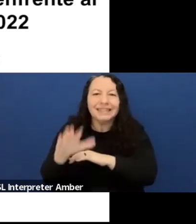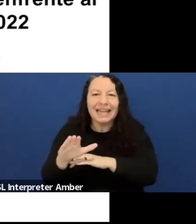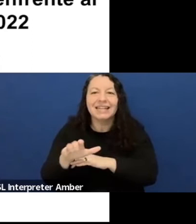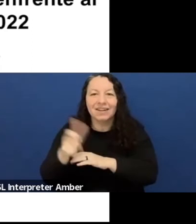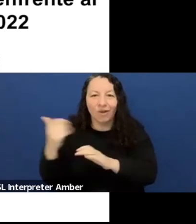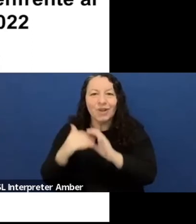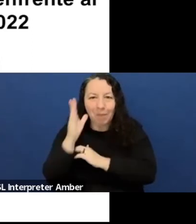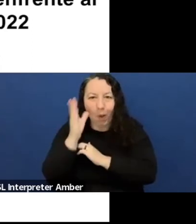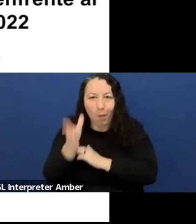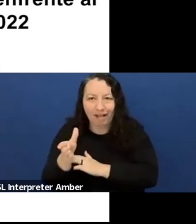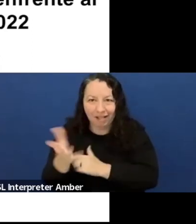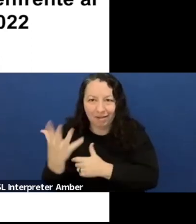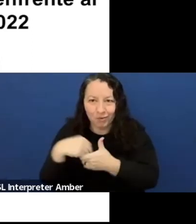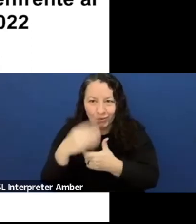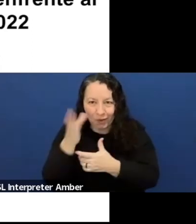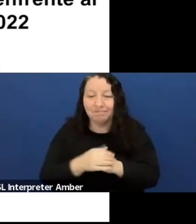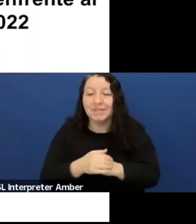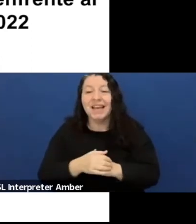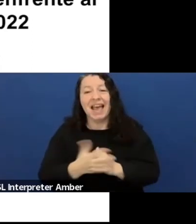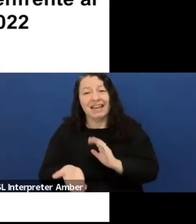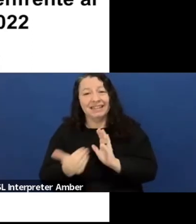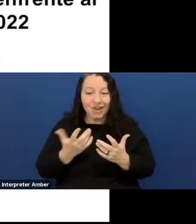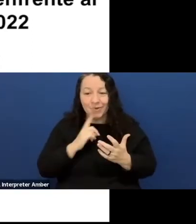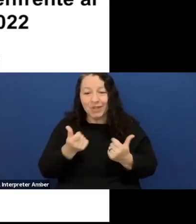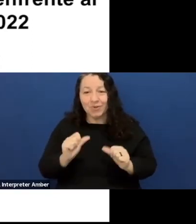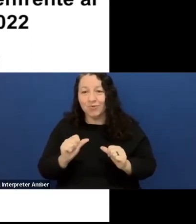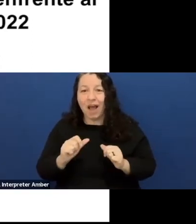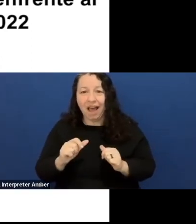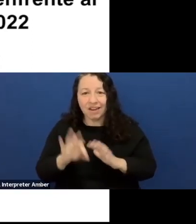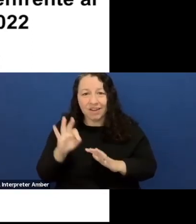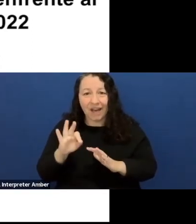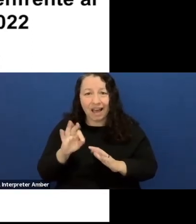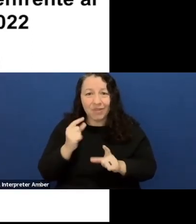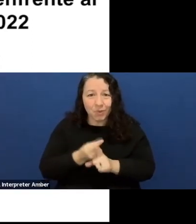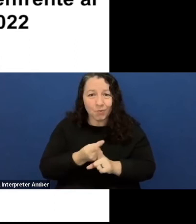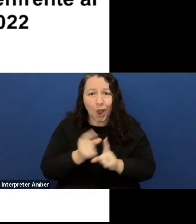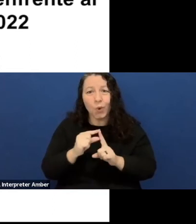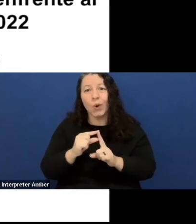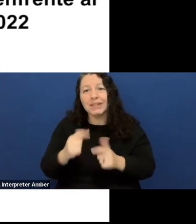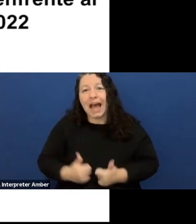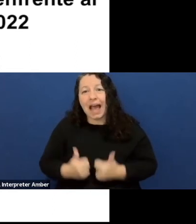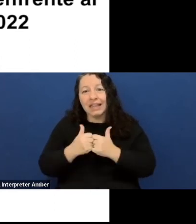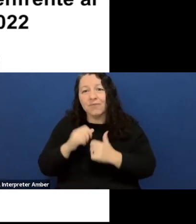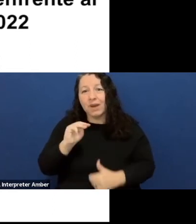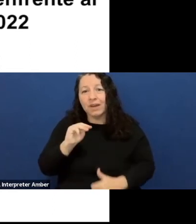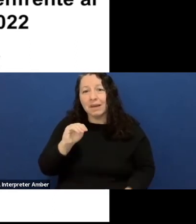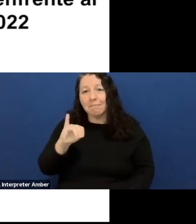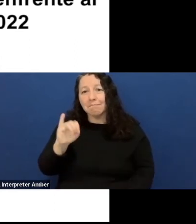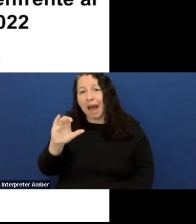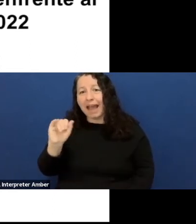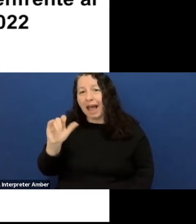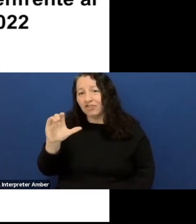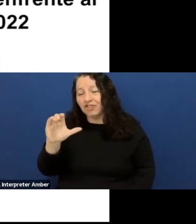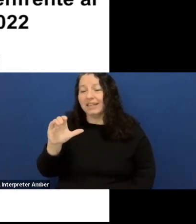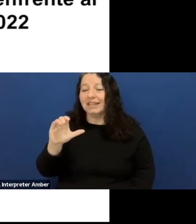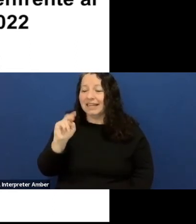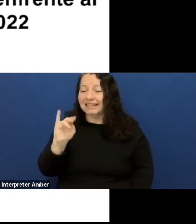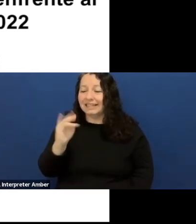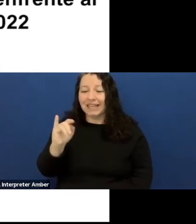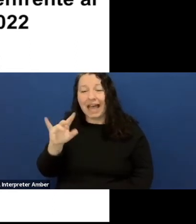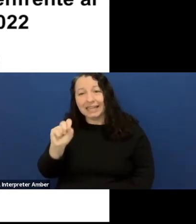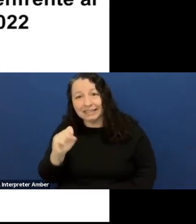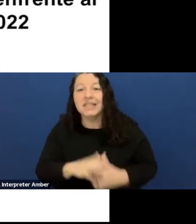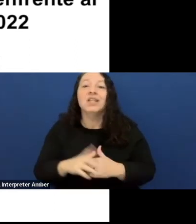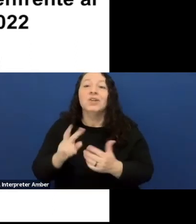in a follow up email. Additionally, I do apologize if you see me searching for words. I live